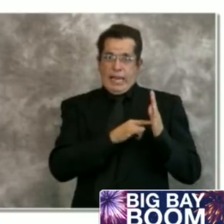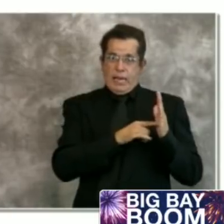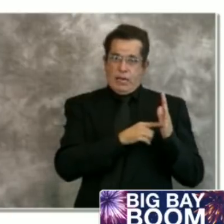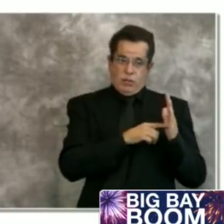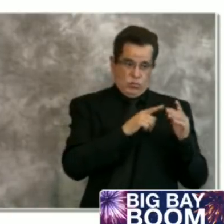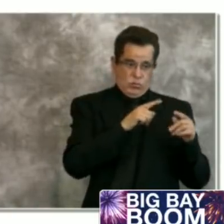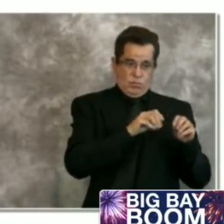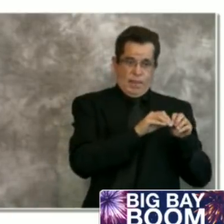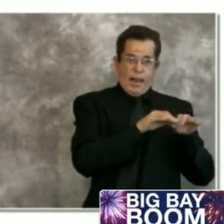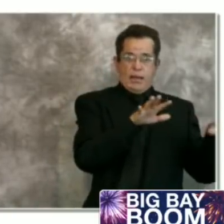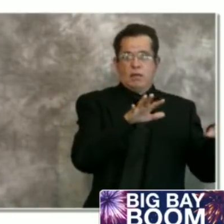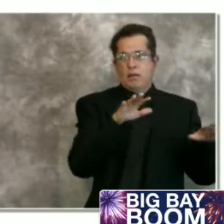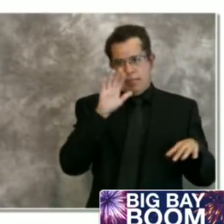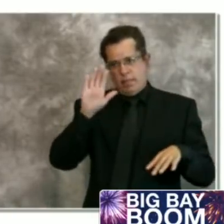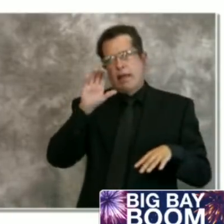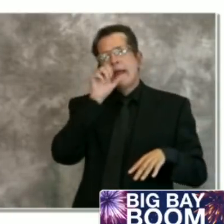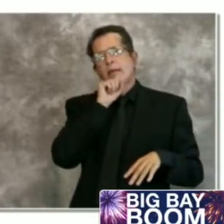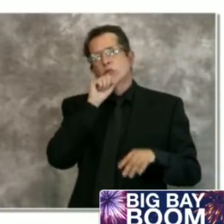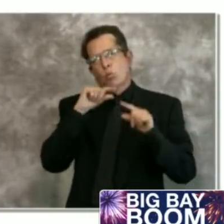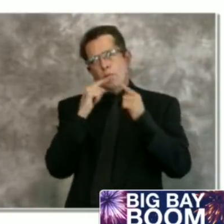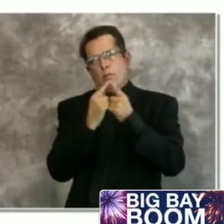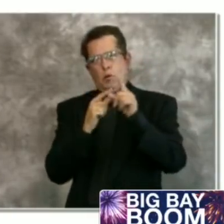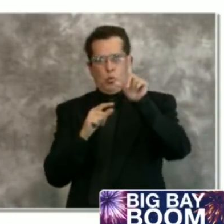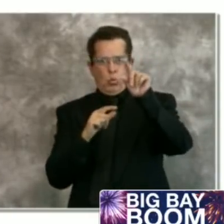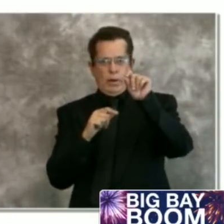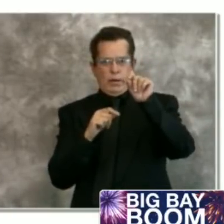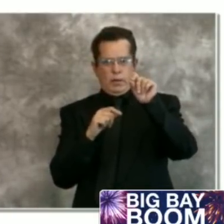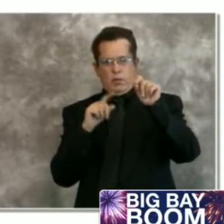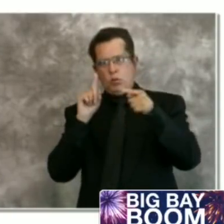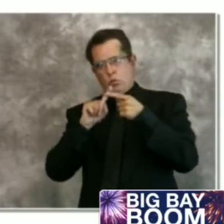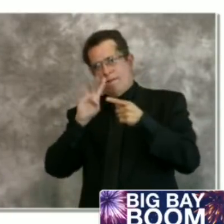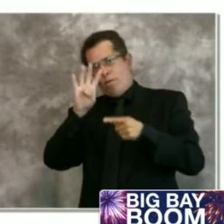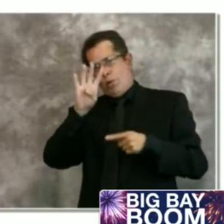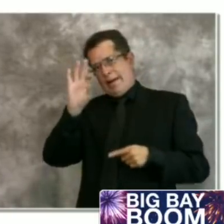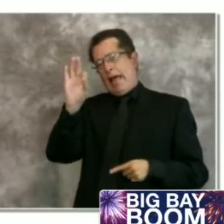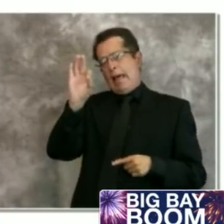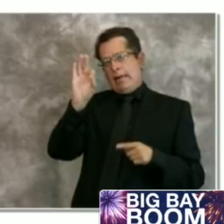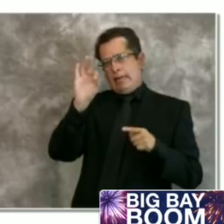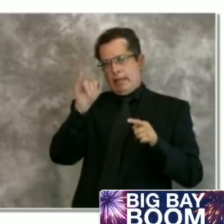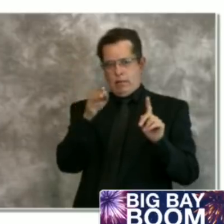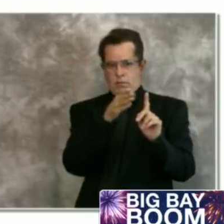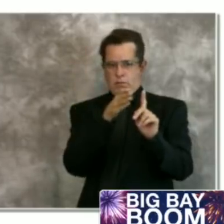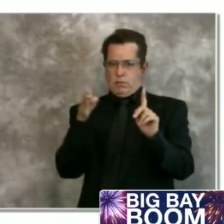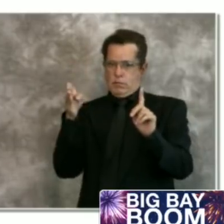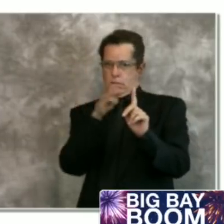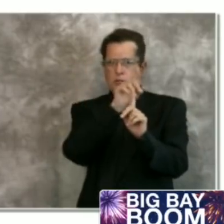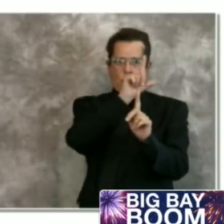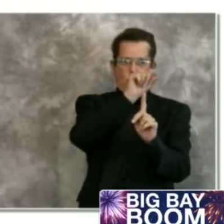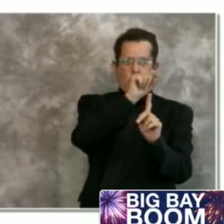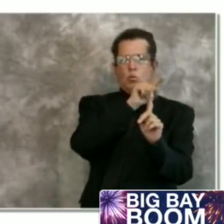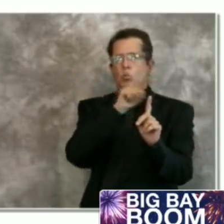CAN SEE FROM THIS A GRAPHIC THAT REALLY TELLS THE STORY THAT FROM THE BEGINNING OF THE